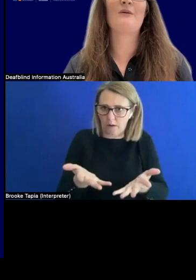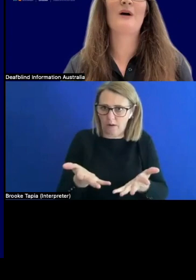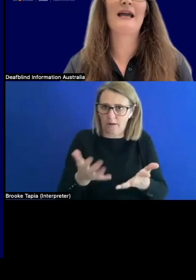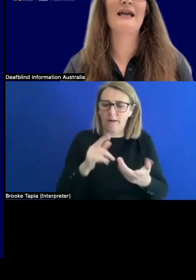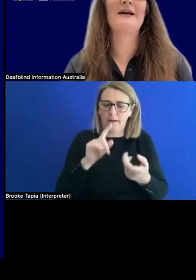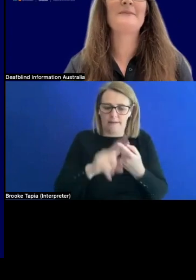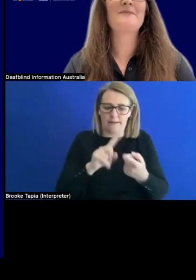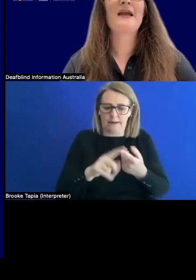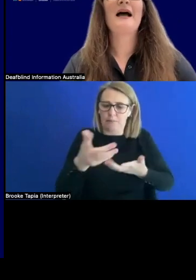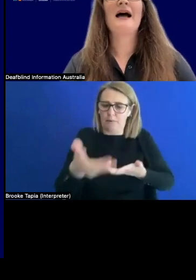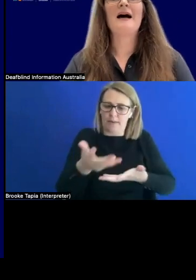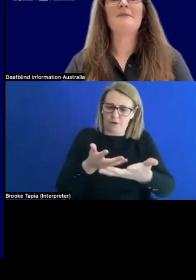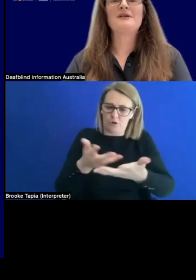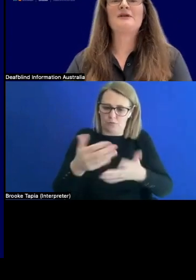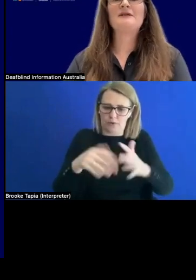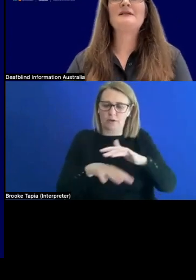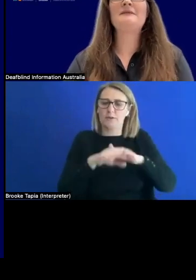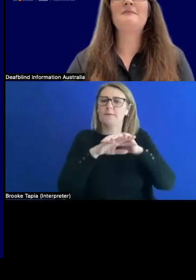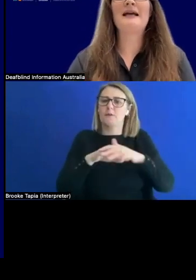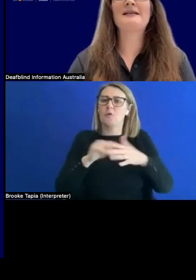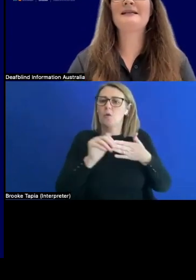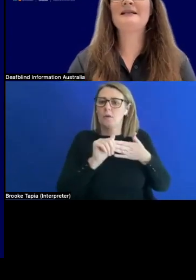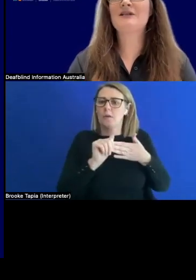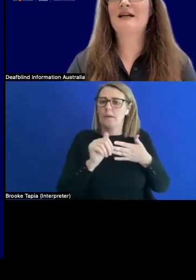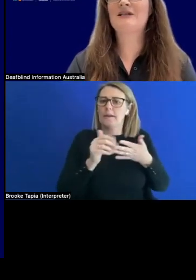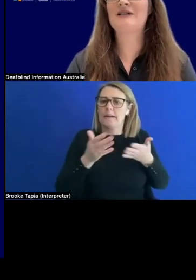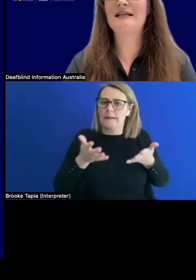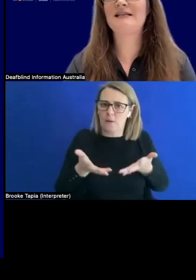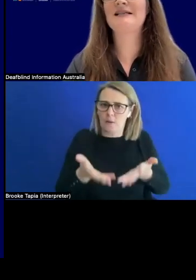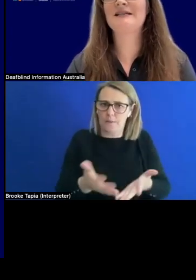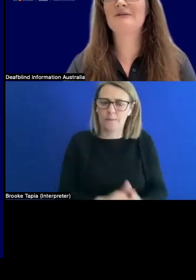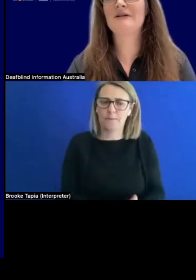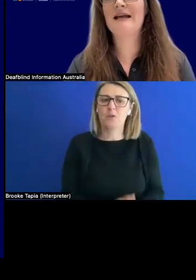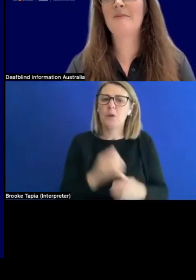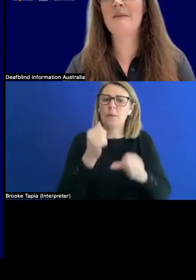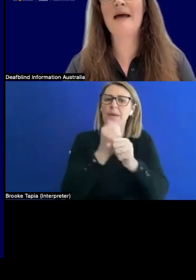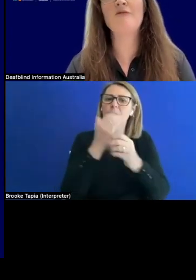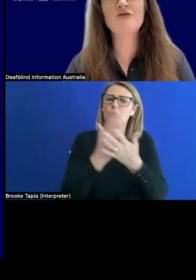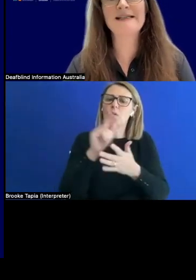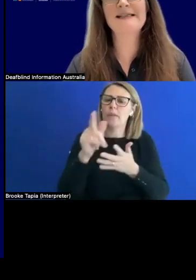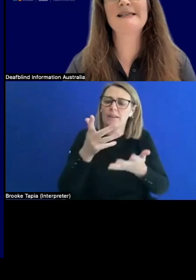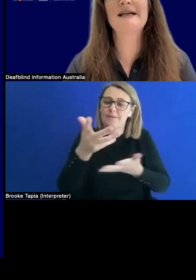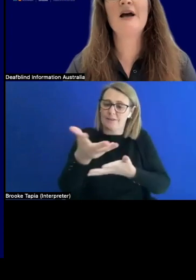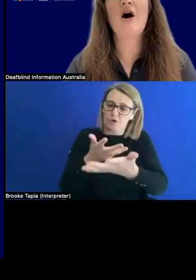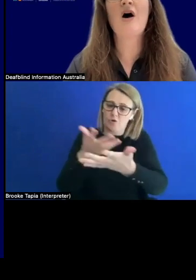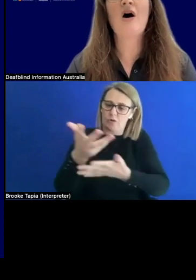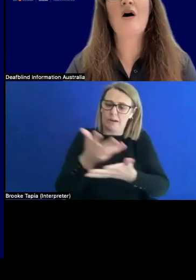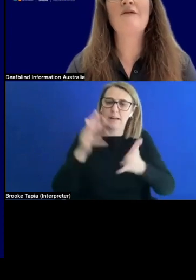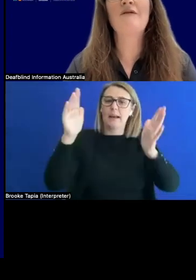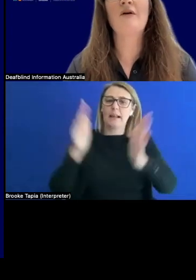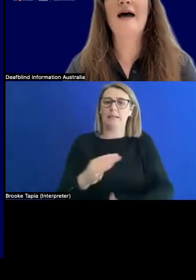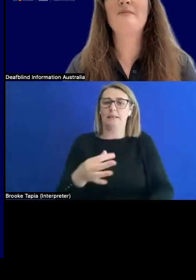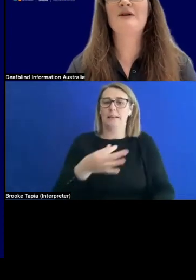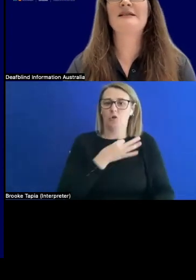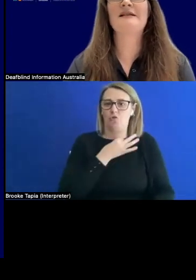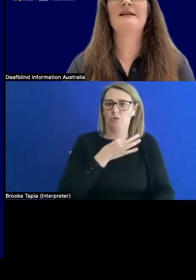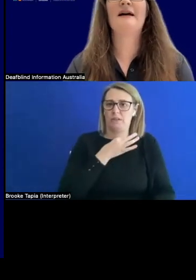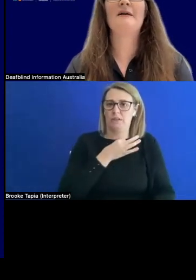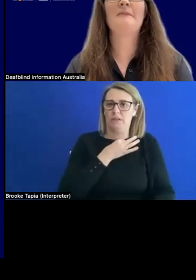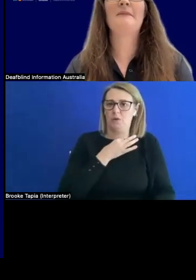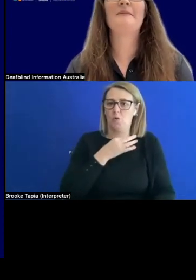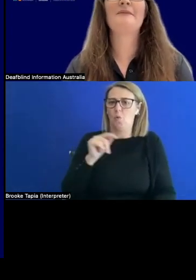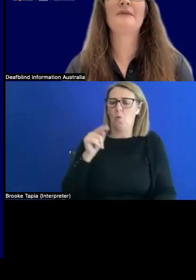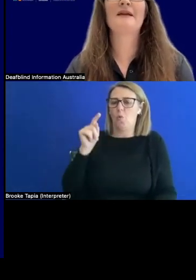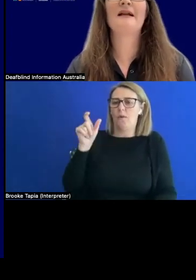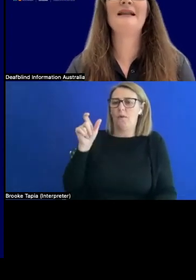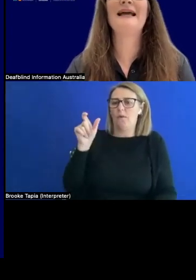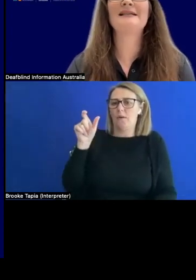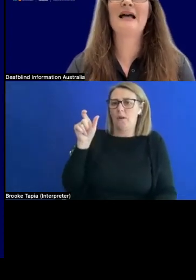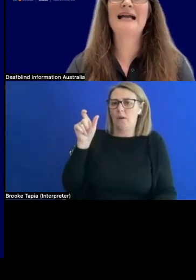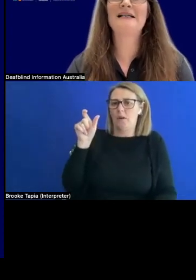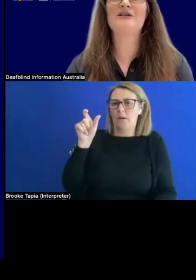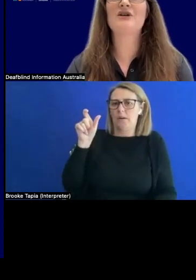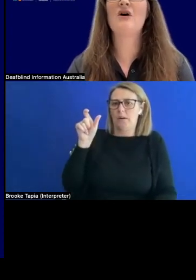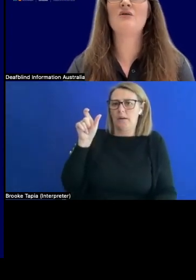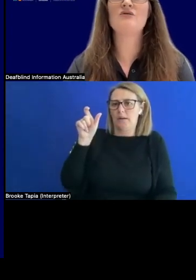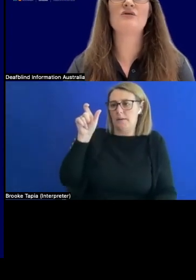that way. It makes the interaction less at risk of, or that person less likely to hold